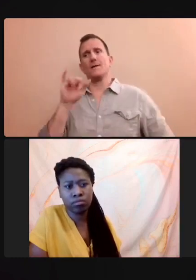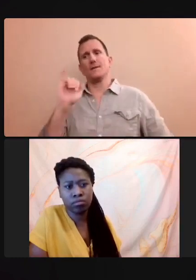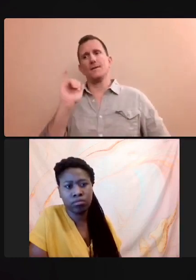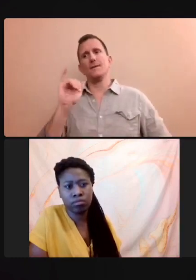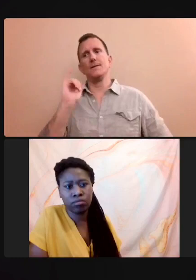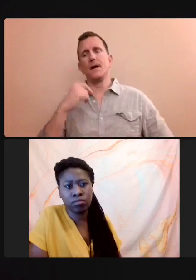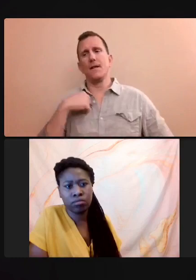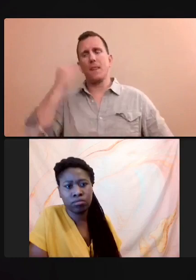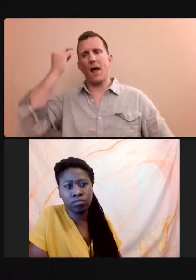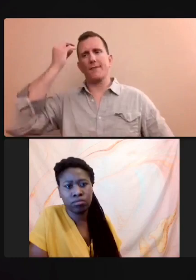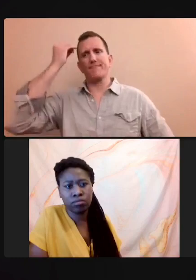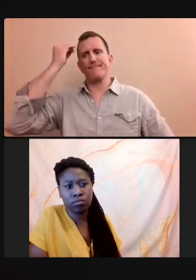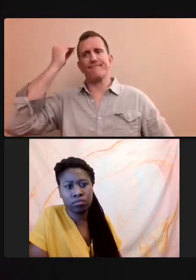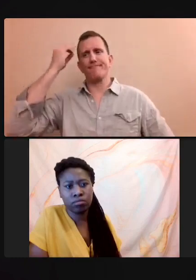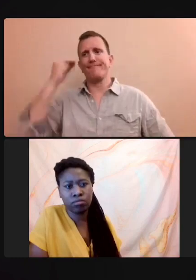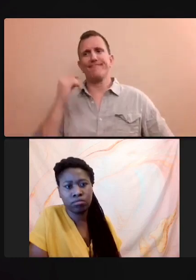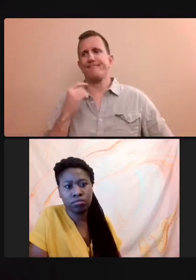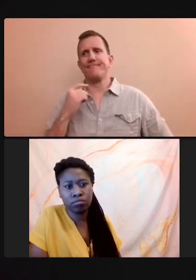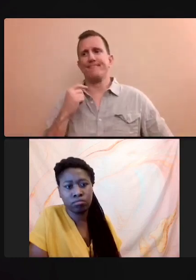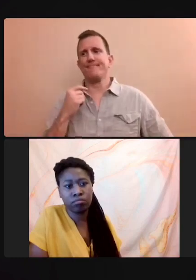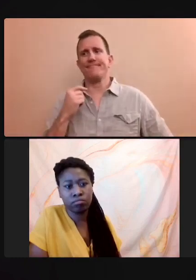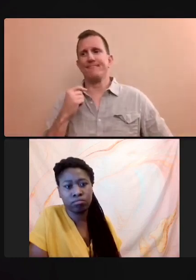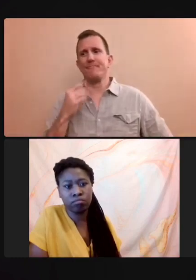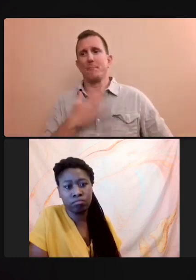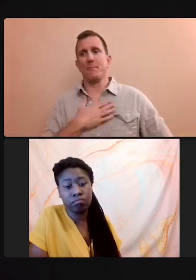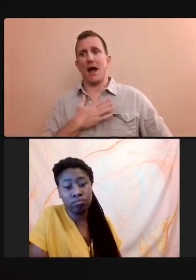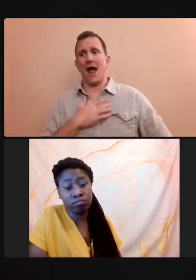And I think you're right that it can't be confusing between ASL courses